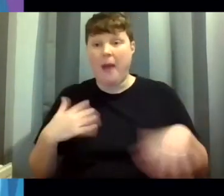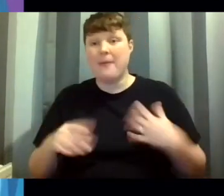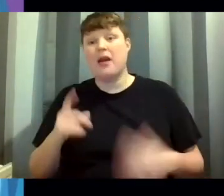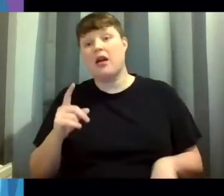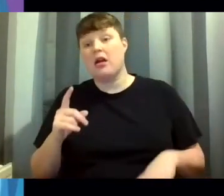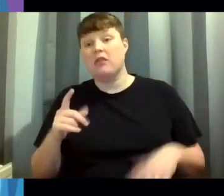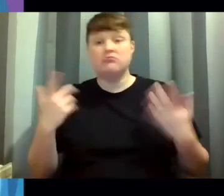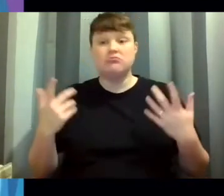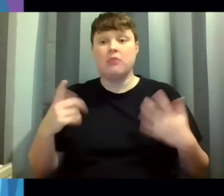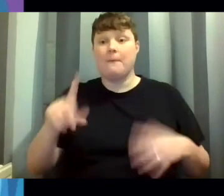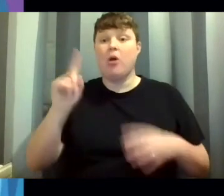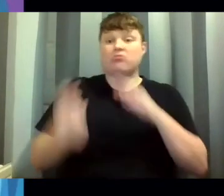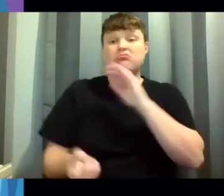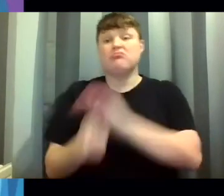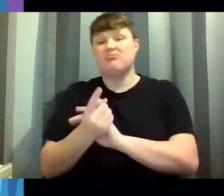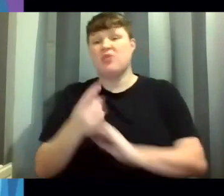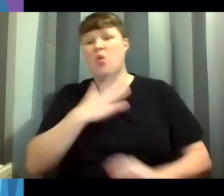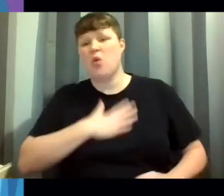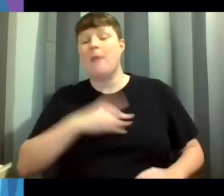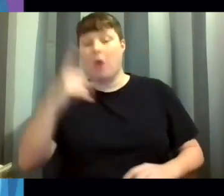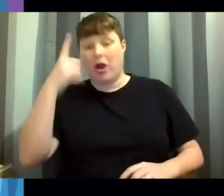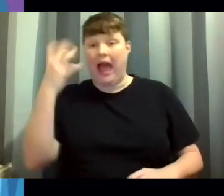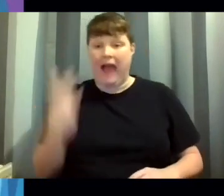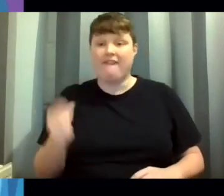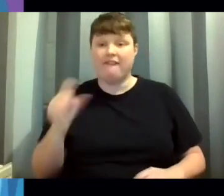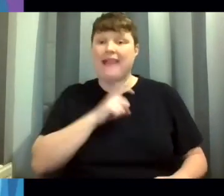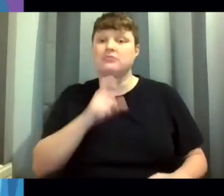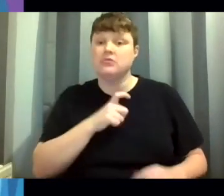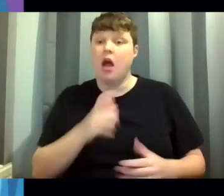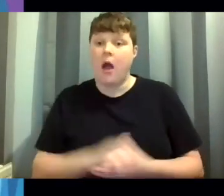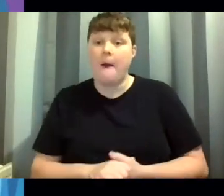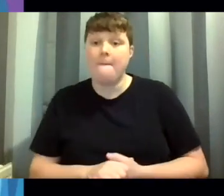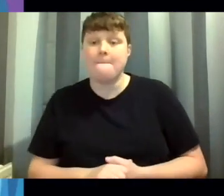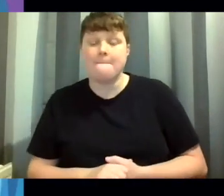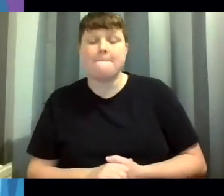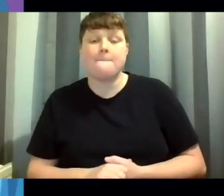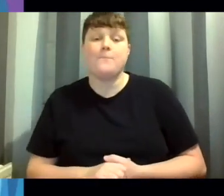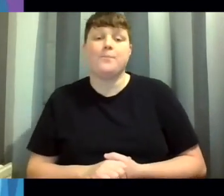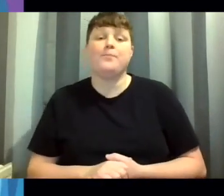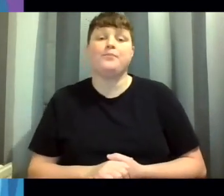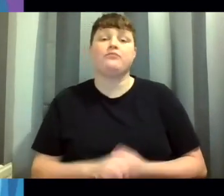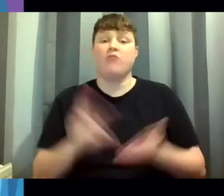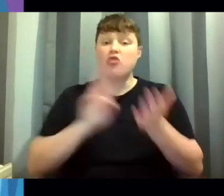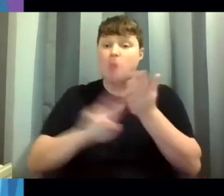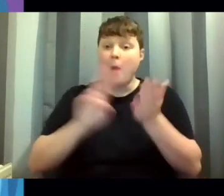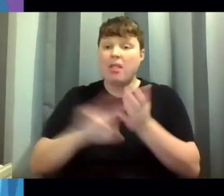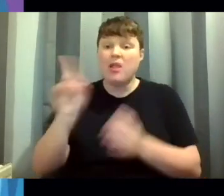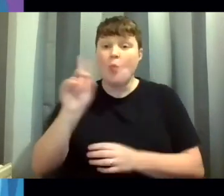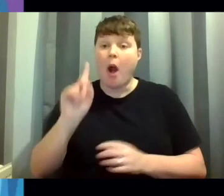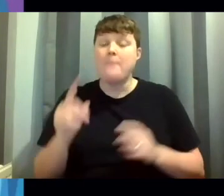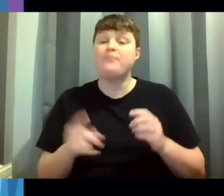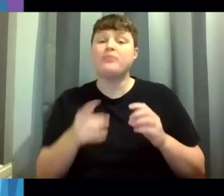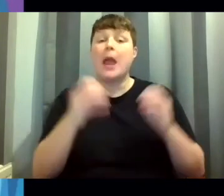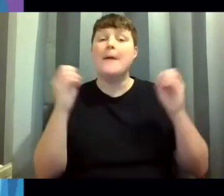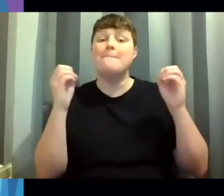it can just be an increased risk of cancer. The normal diagnostic method is to take an invasive